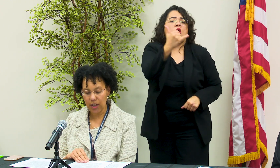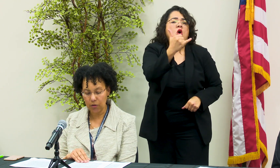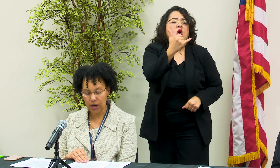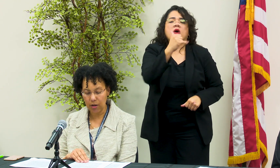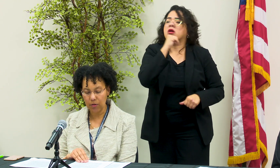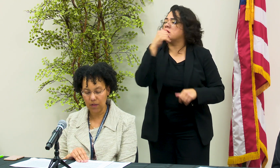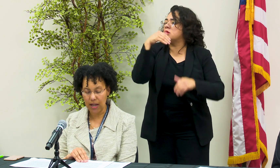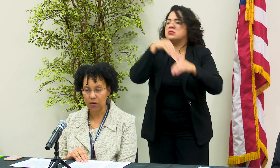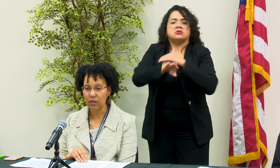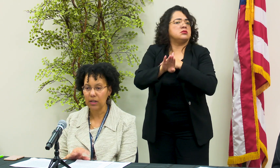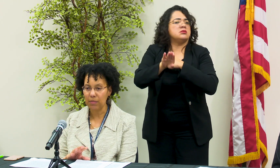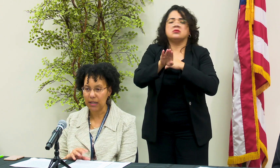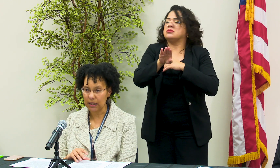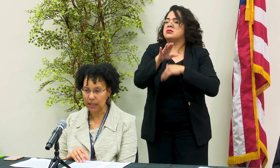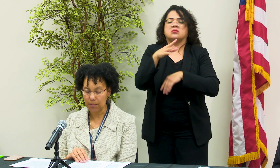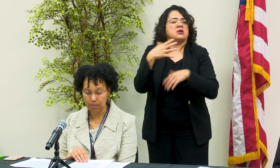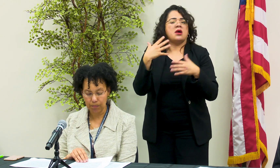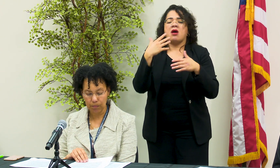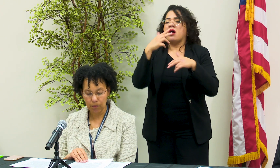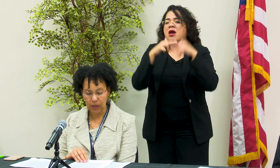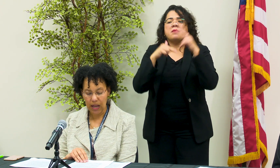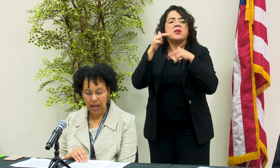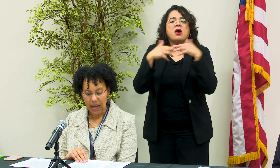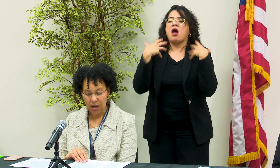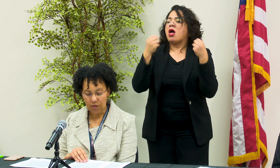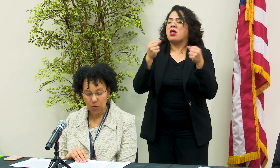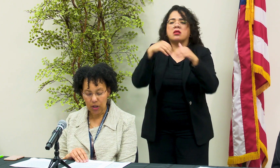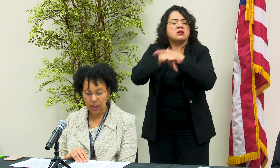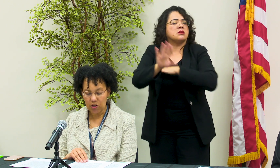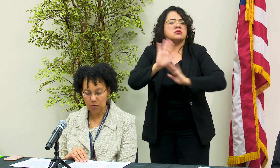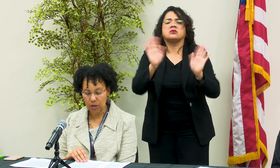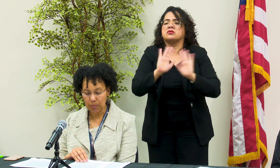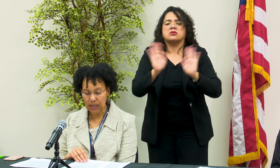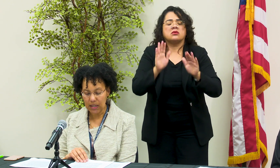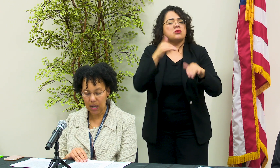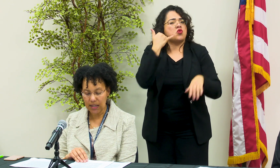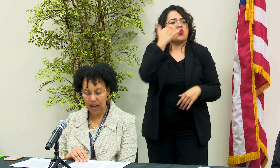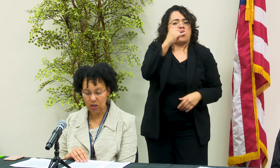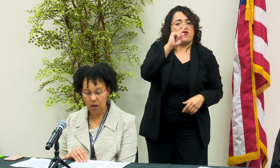health care provider. Immediately. If you are uninsured, please contact our